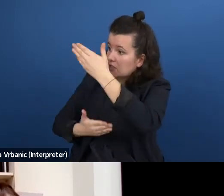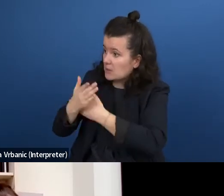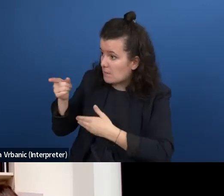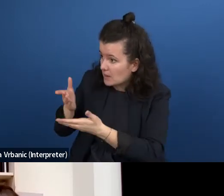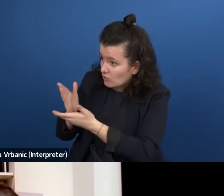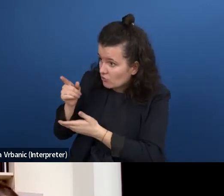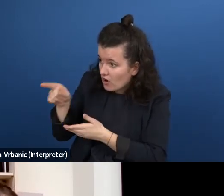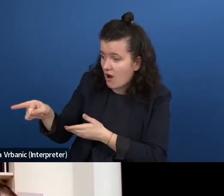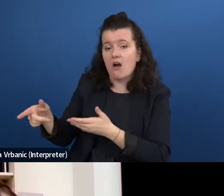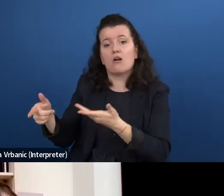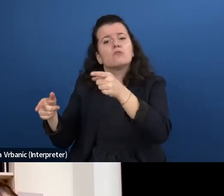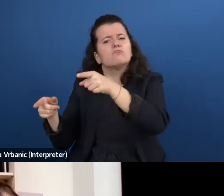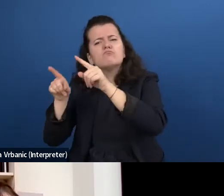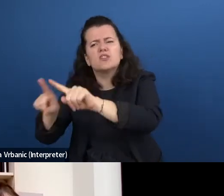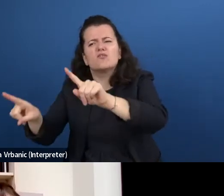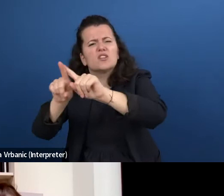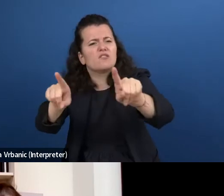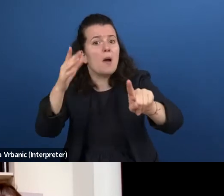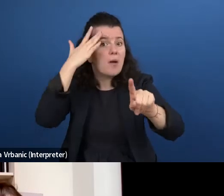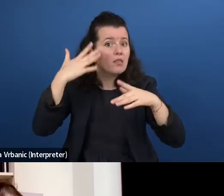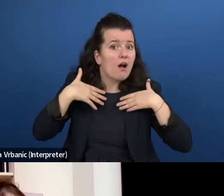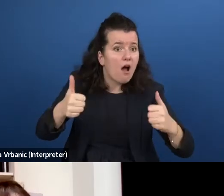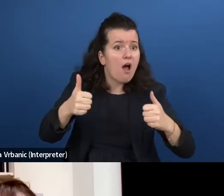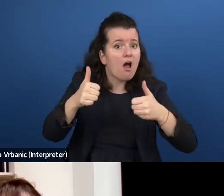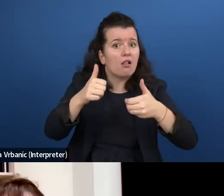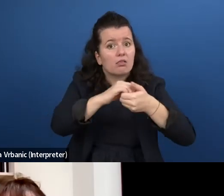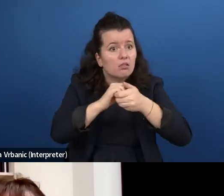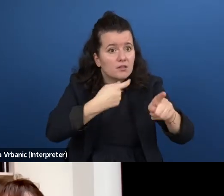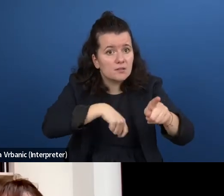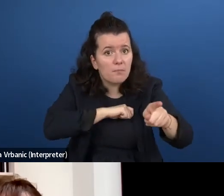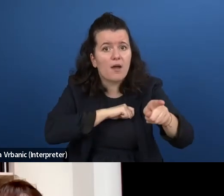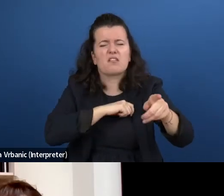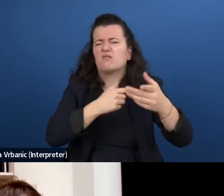also some regional organizations such as from Galicia or Extremadura,